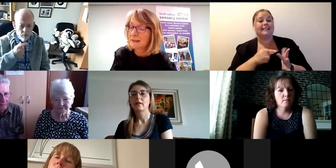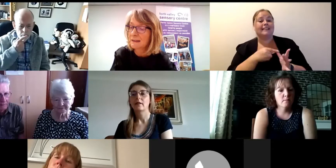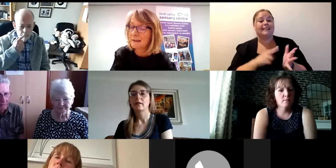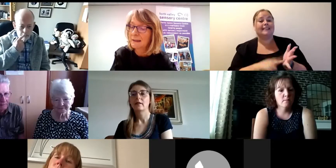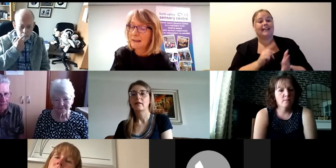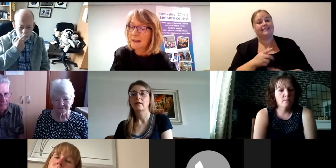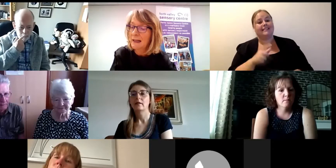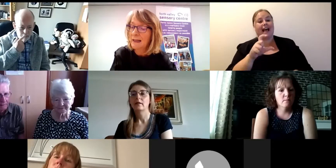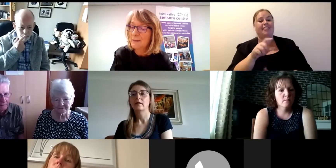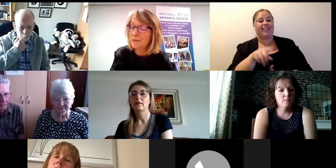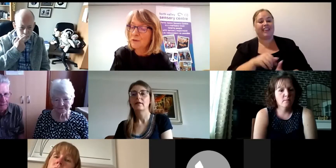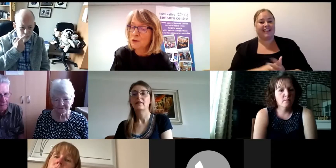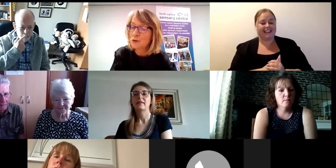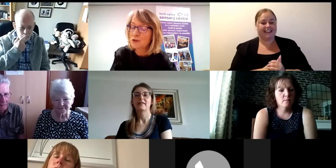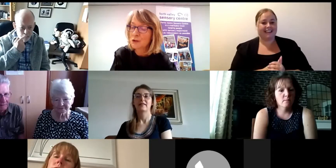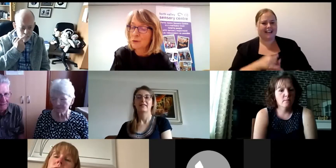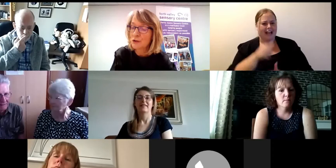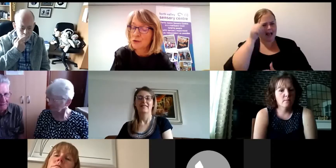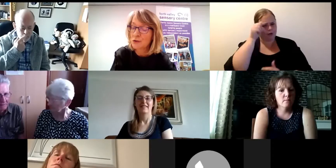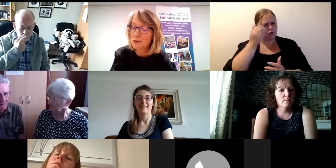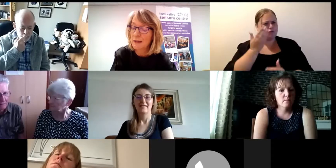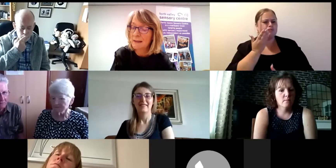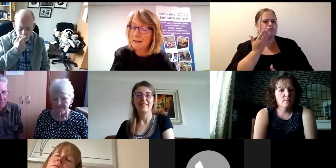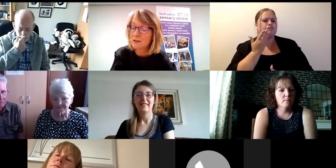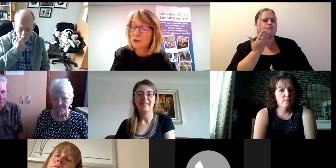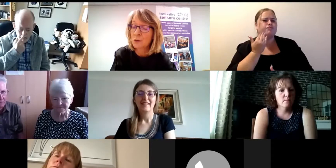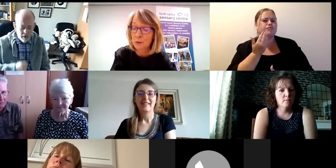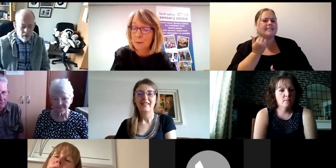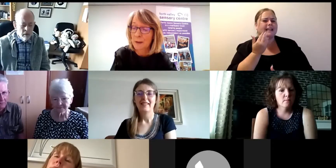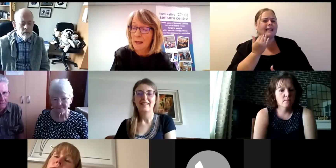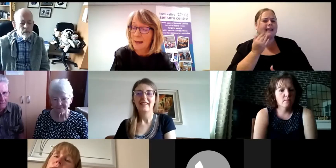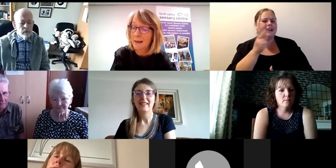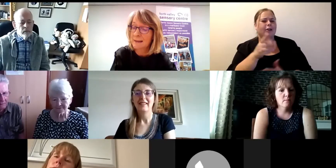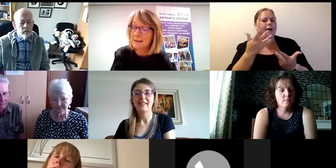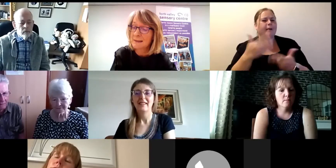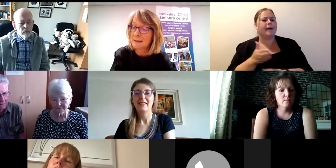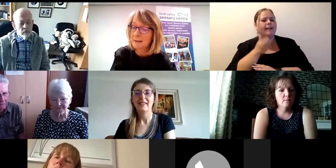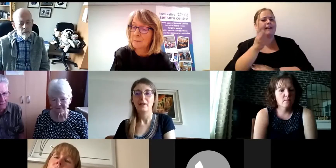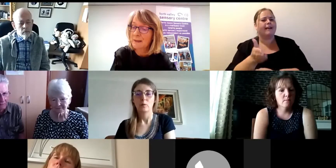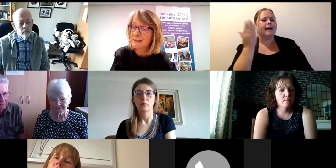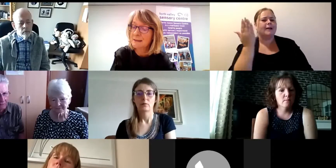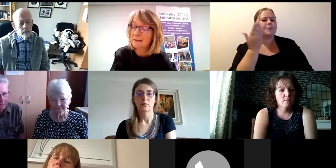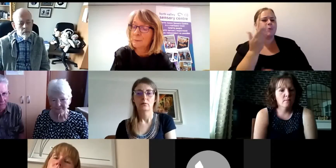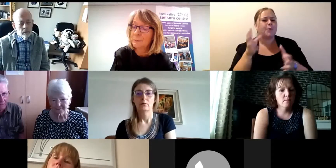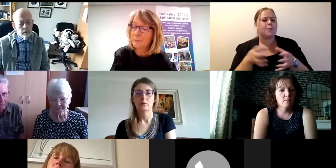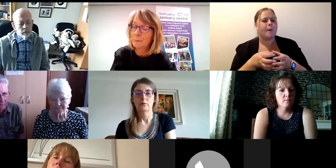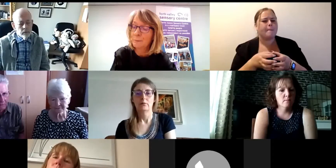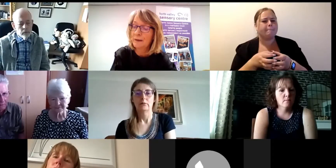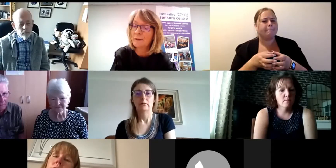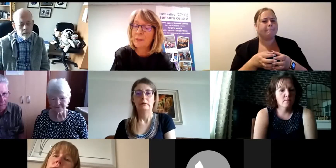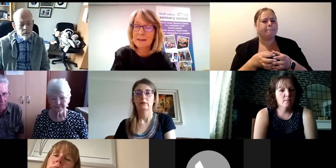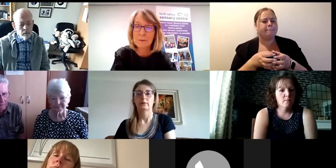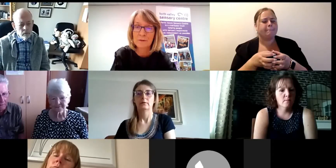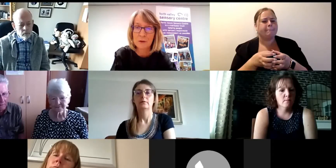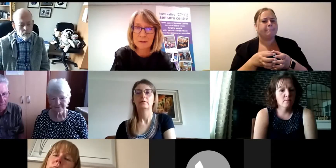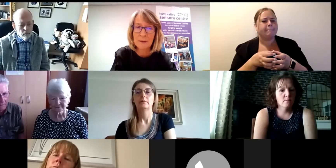here. I know that recently you talked to school groups and basically, one of the